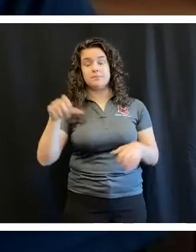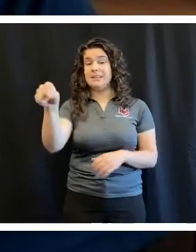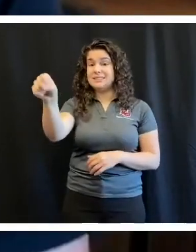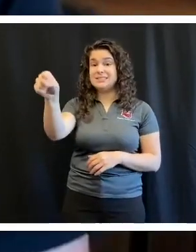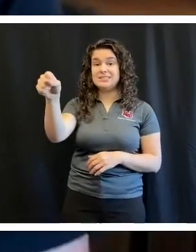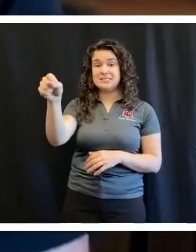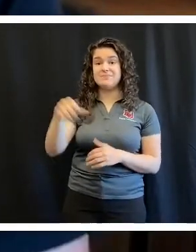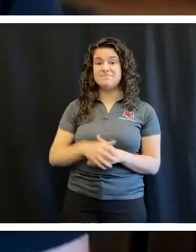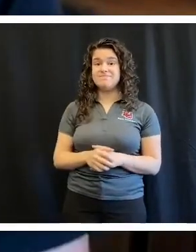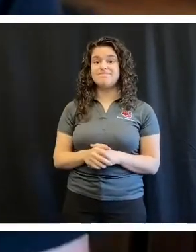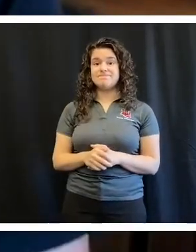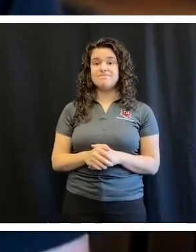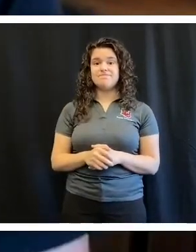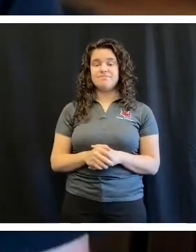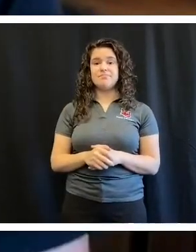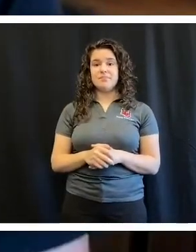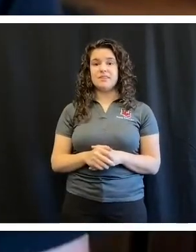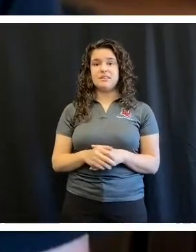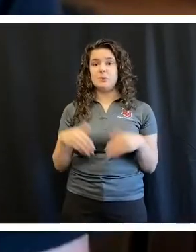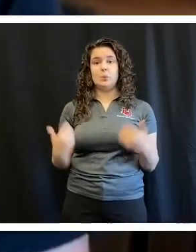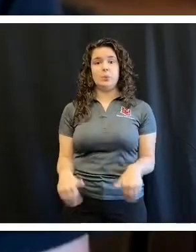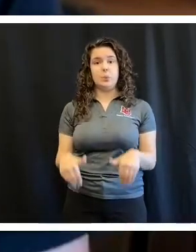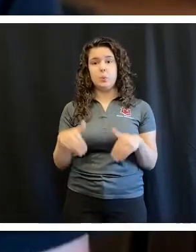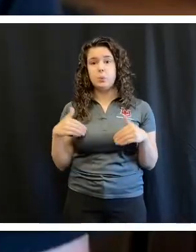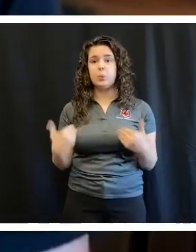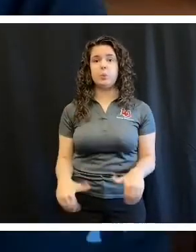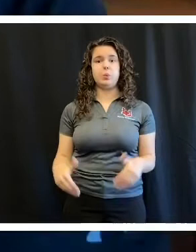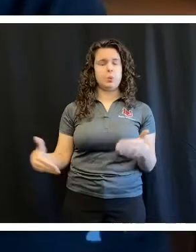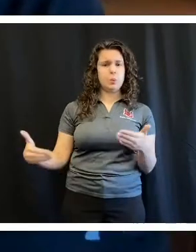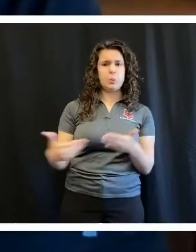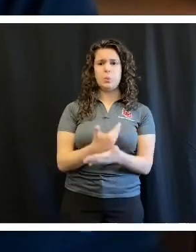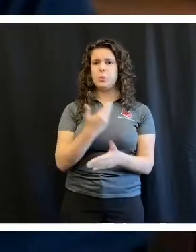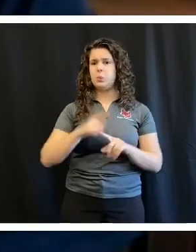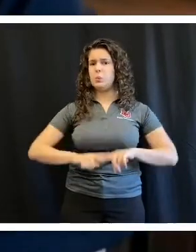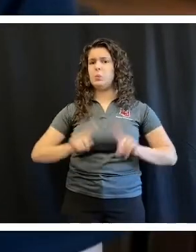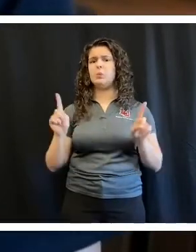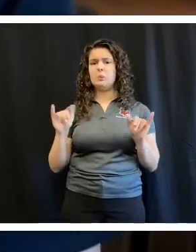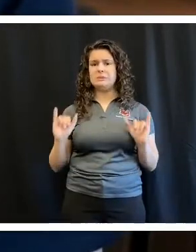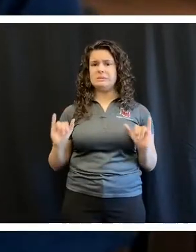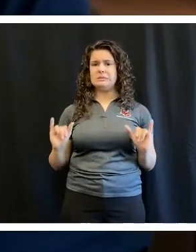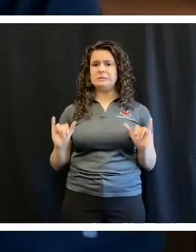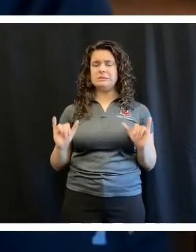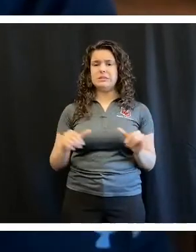It's completely uncharted territory. So, I think where K12 may be a little different